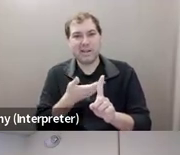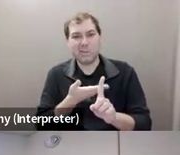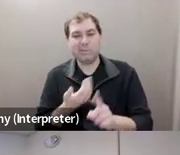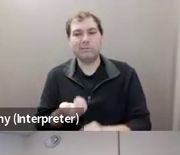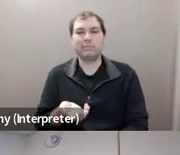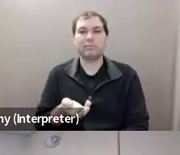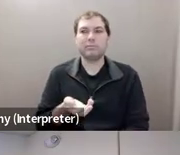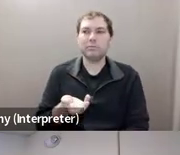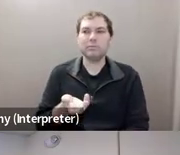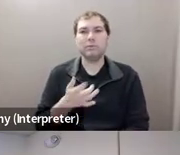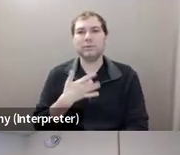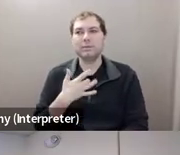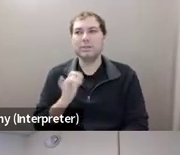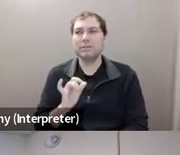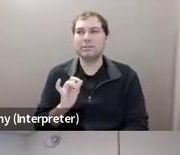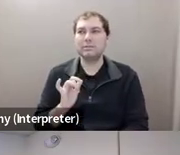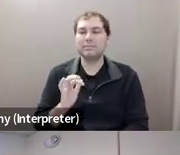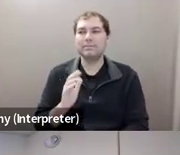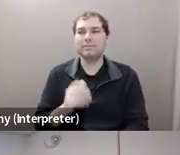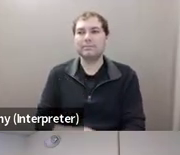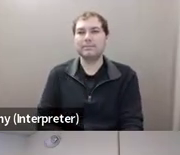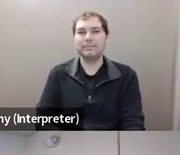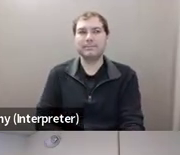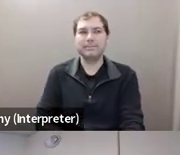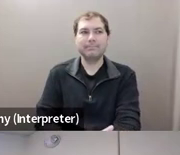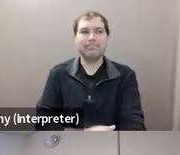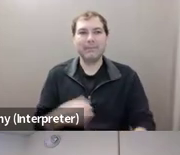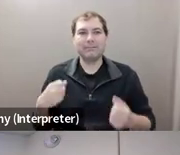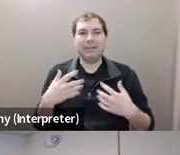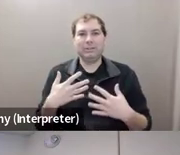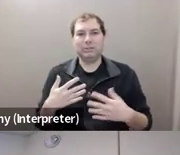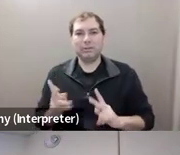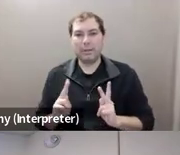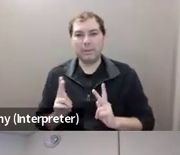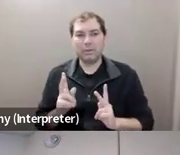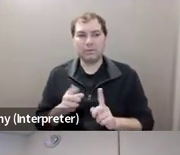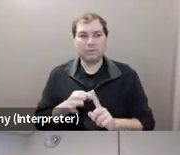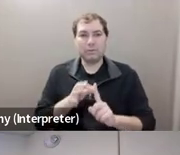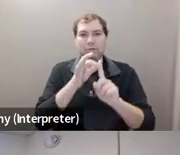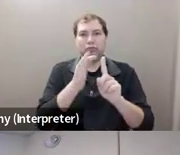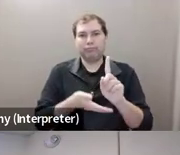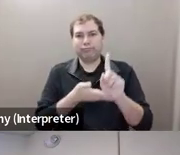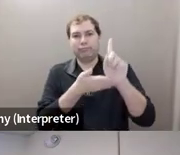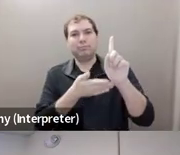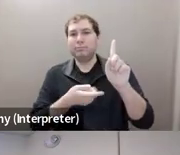Don Posh: there seems to be a little bit of a Don Posh: fear like these people are special. Don Posh: They're just people.